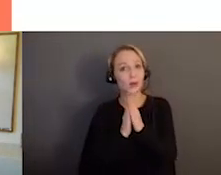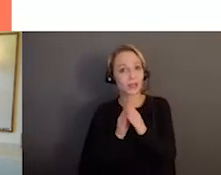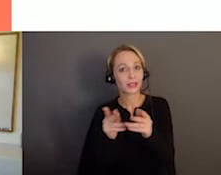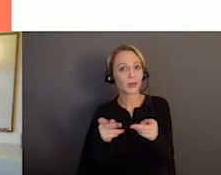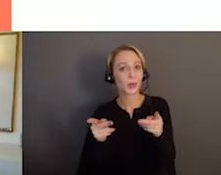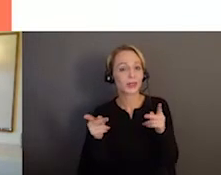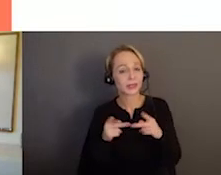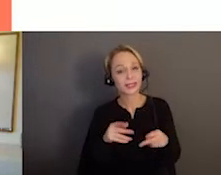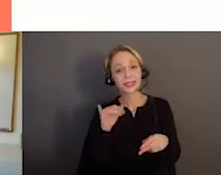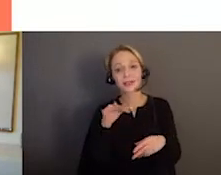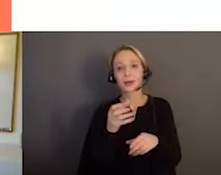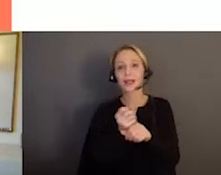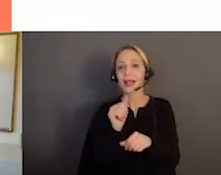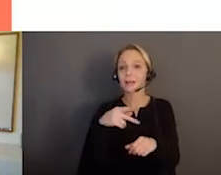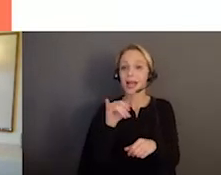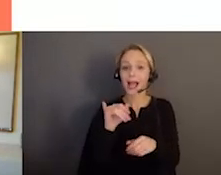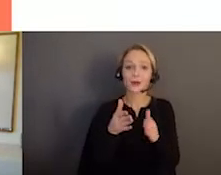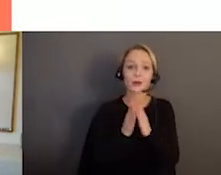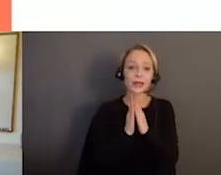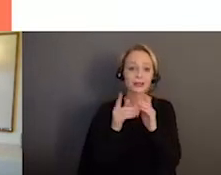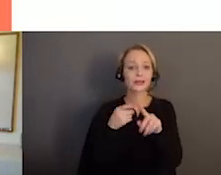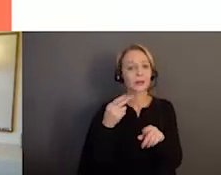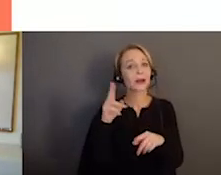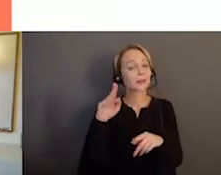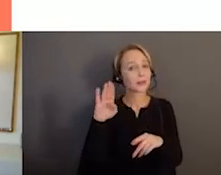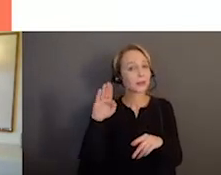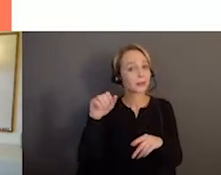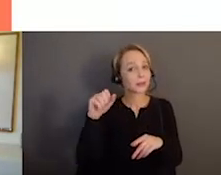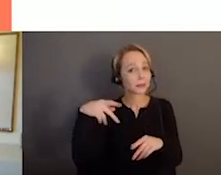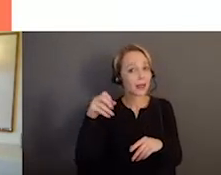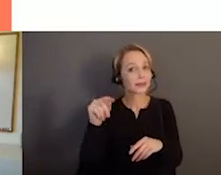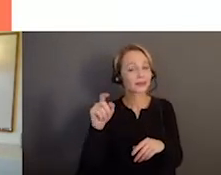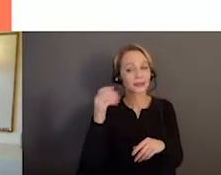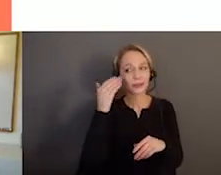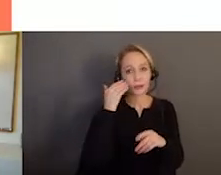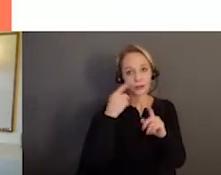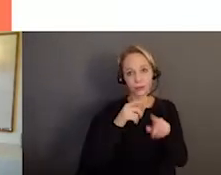AND VERIFY REQUEST SOURCE IF WE GET API REQUEST KNOW